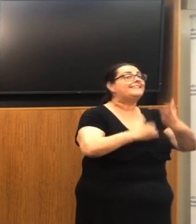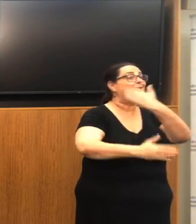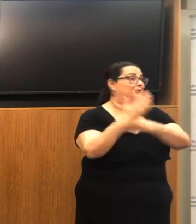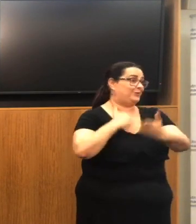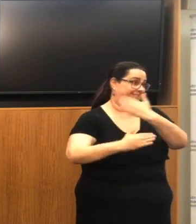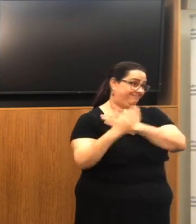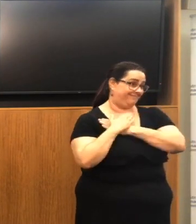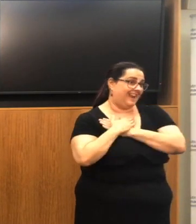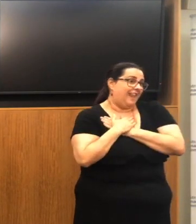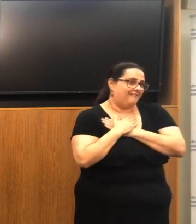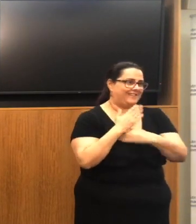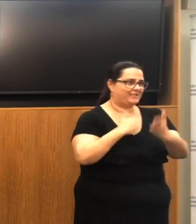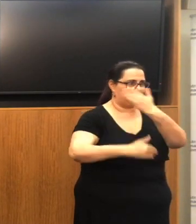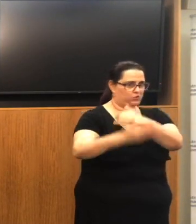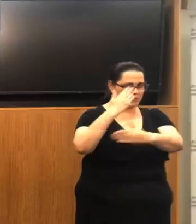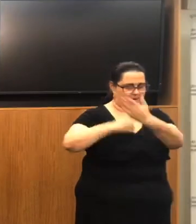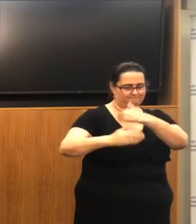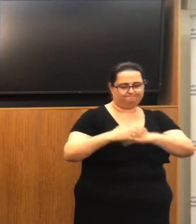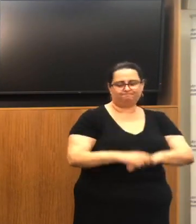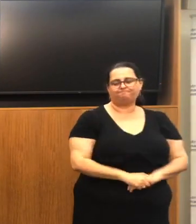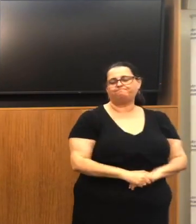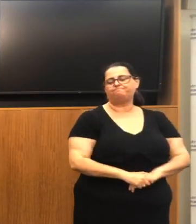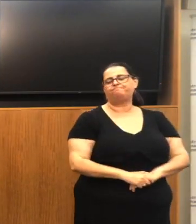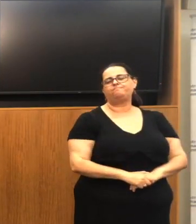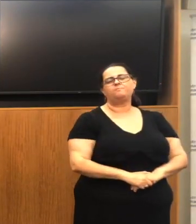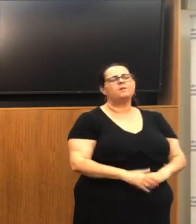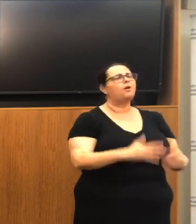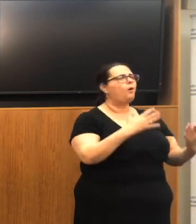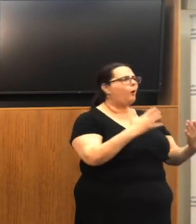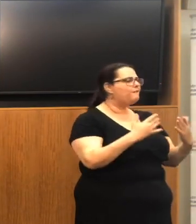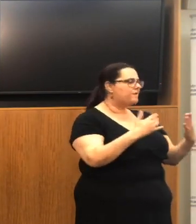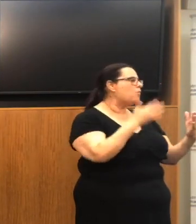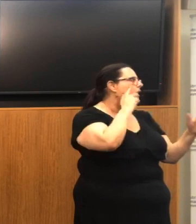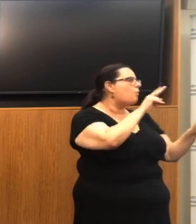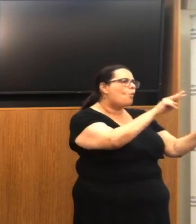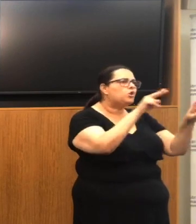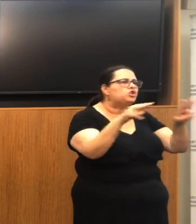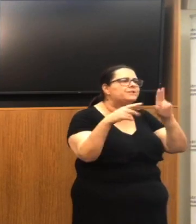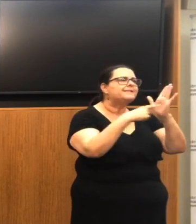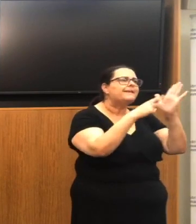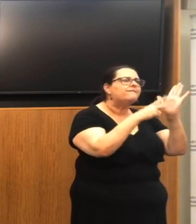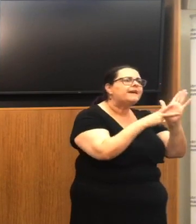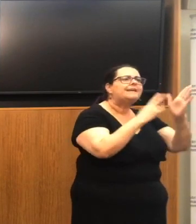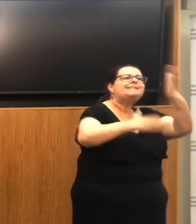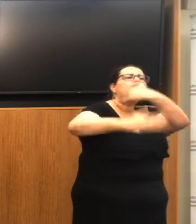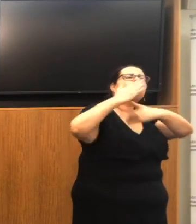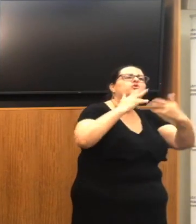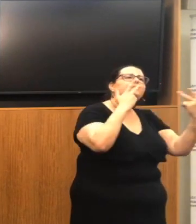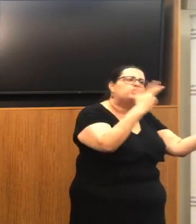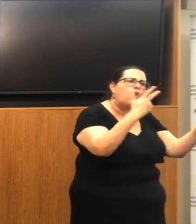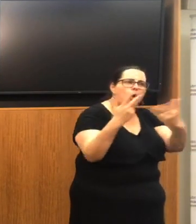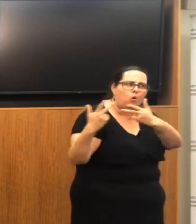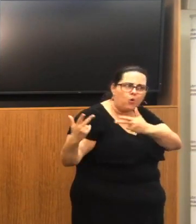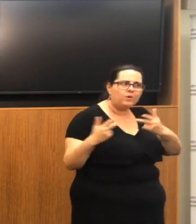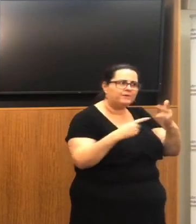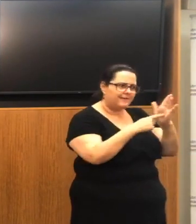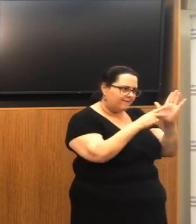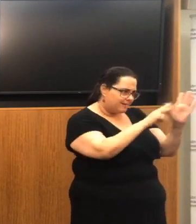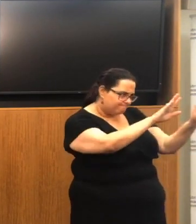And what I, quite often all these documentaries that we watch on all the different channels and yeah,